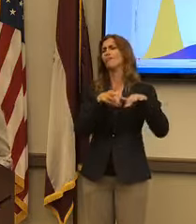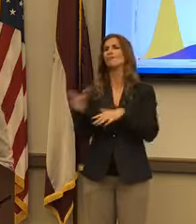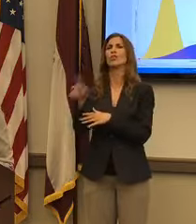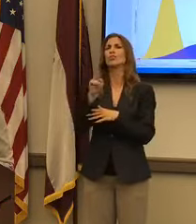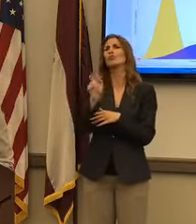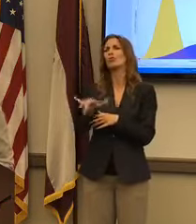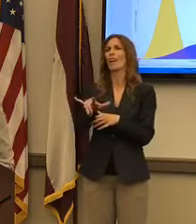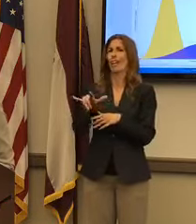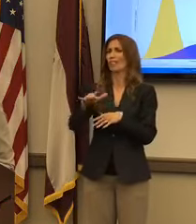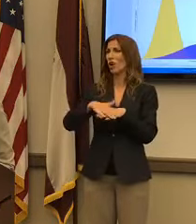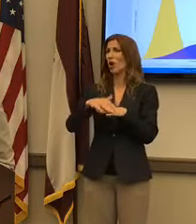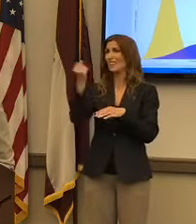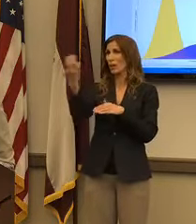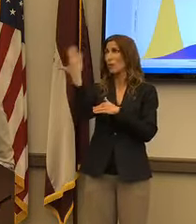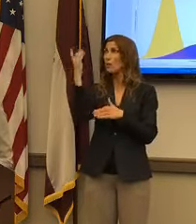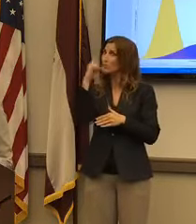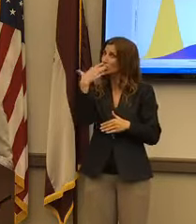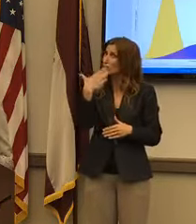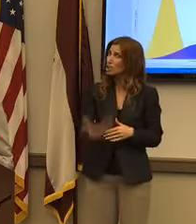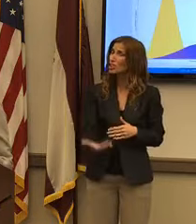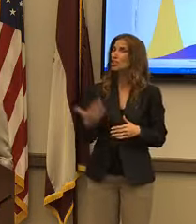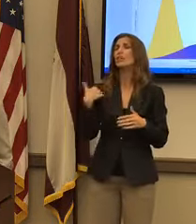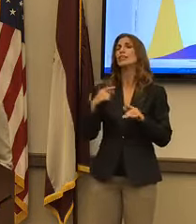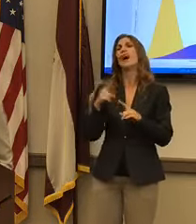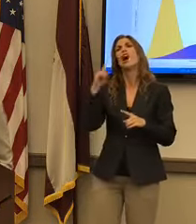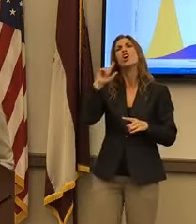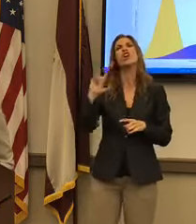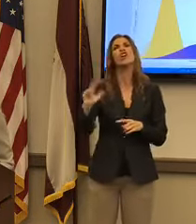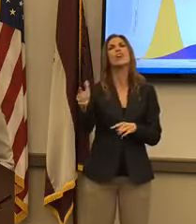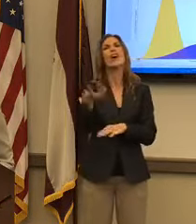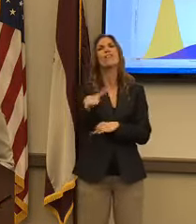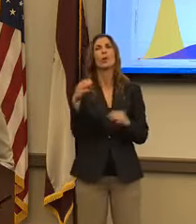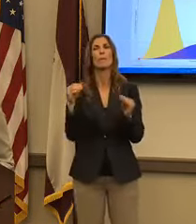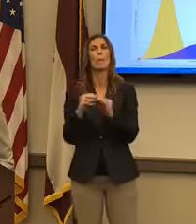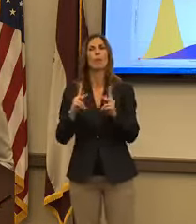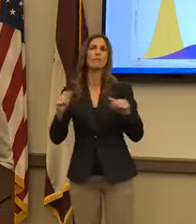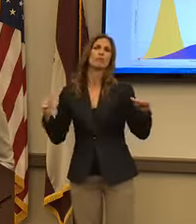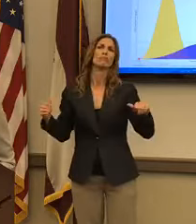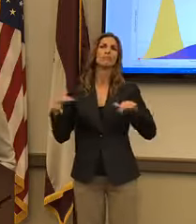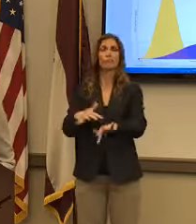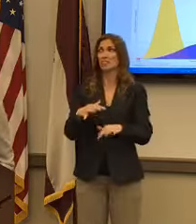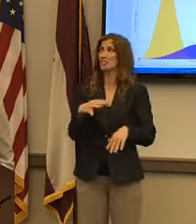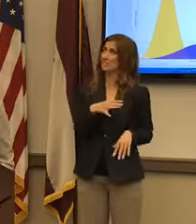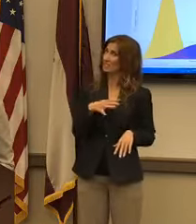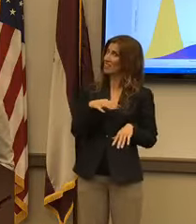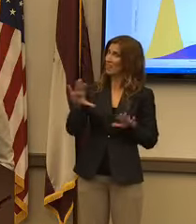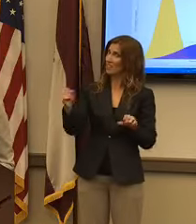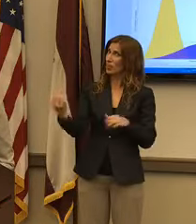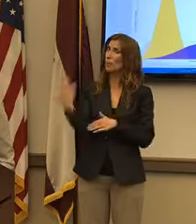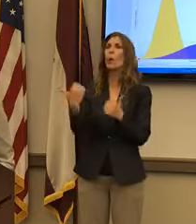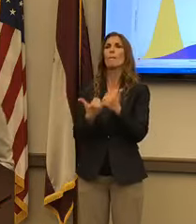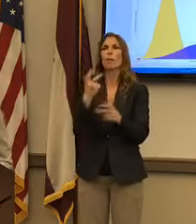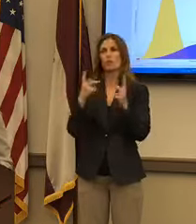morning and it was actually pretty good I think maybe later in the day I heard it got a little bit more crowded but most people had masks on or if they weren't